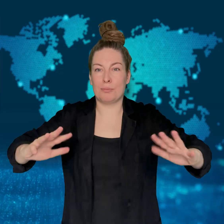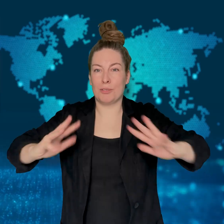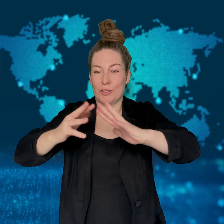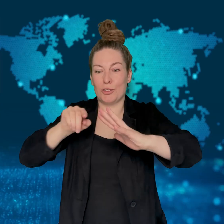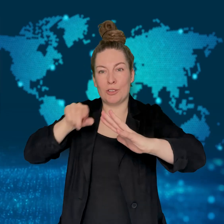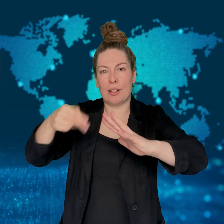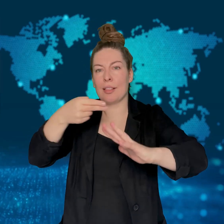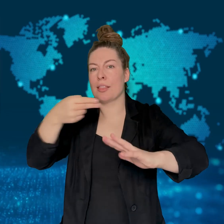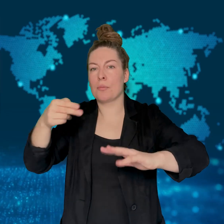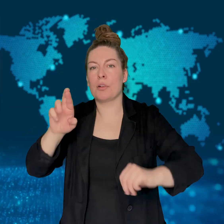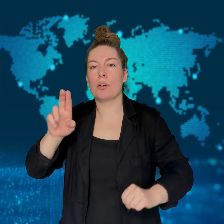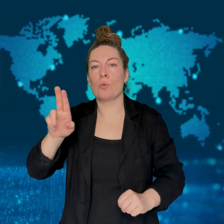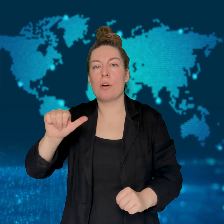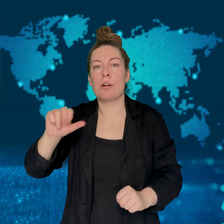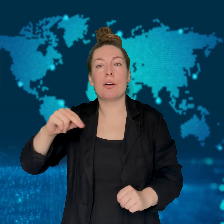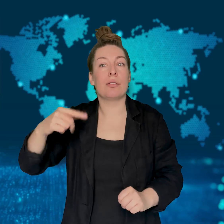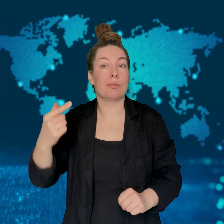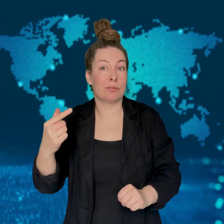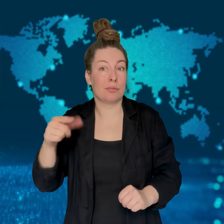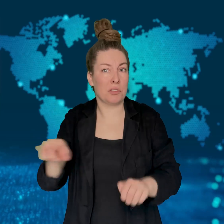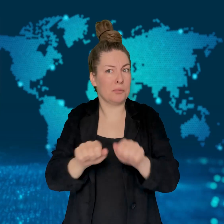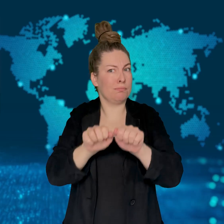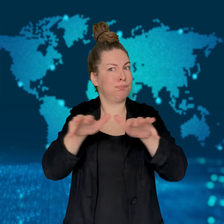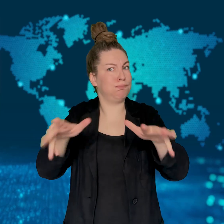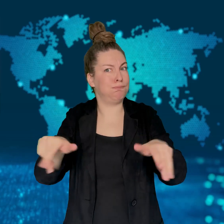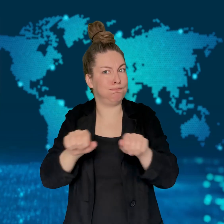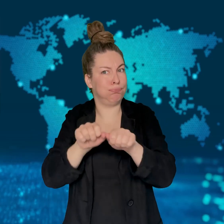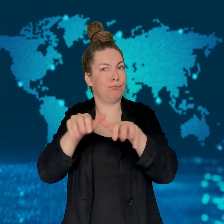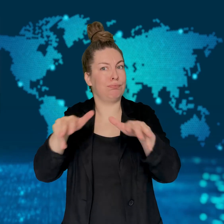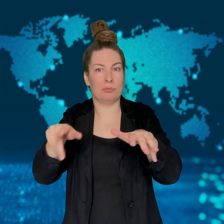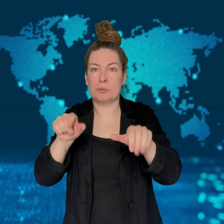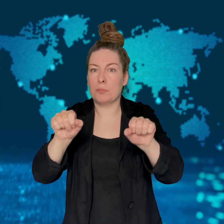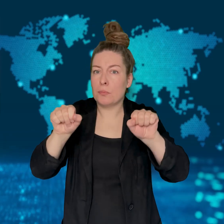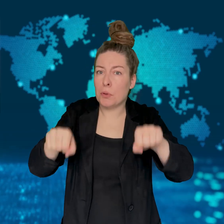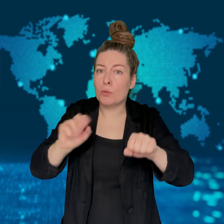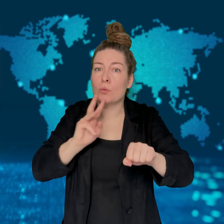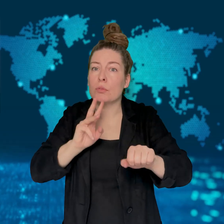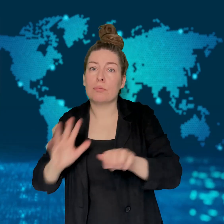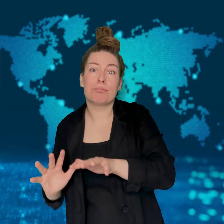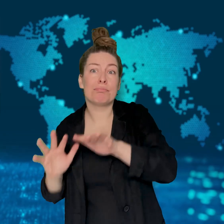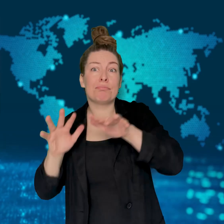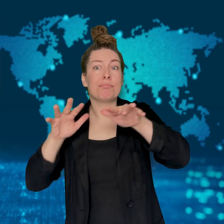a volcanic eruption and tsunami threat in Indonesia.